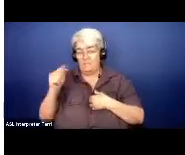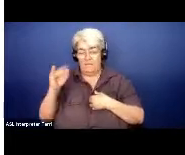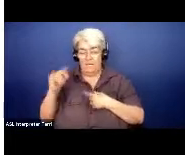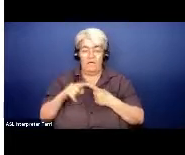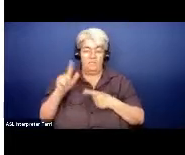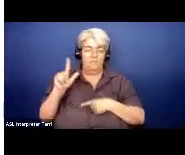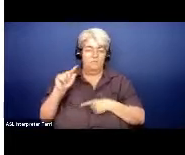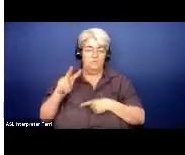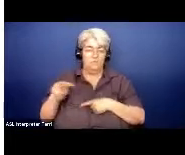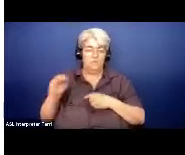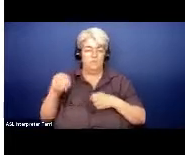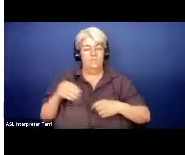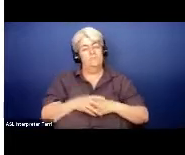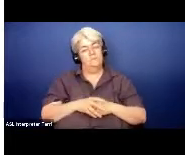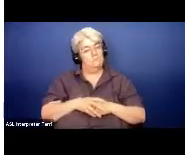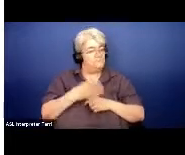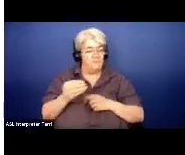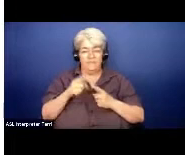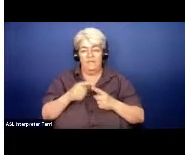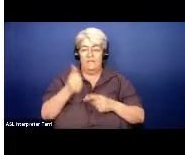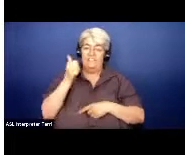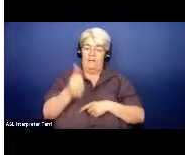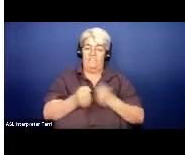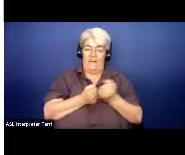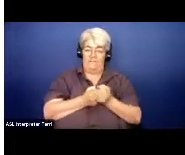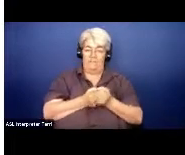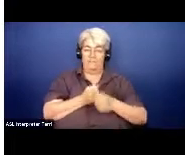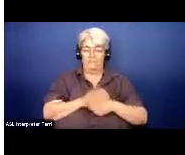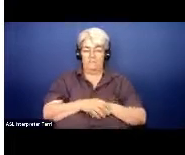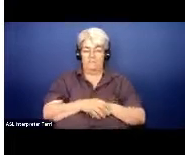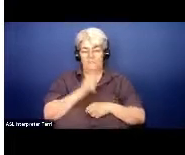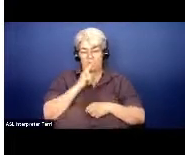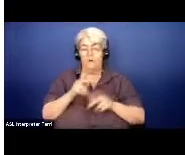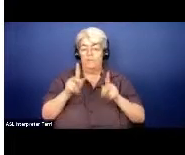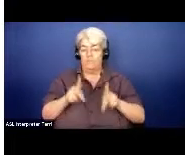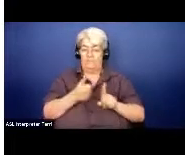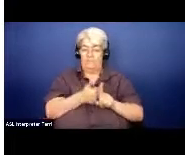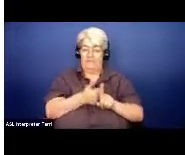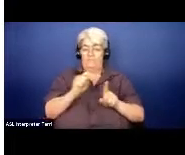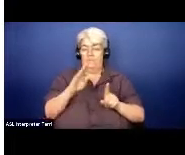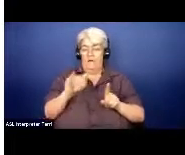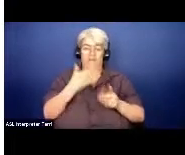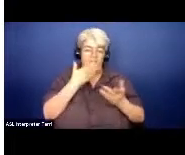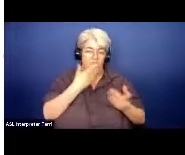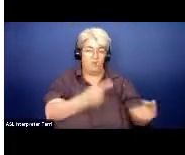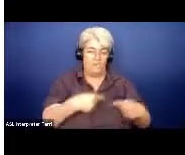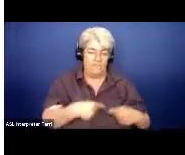22% and then self-advocate. And then person with a TBI. Thank you for being here. Peer